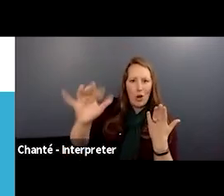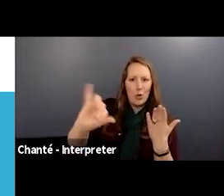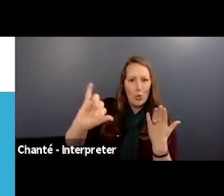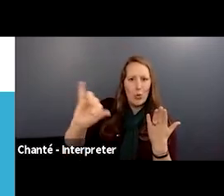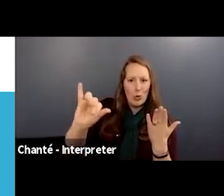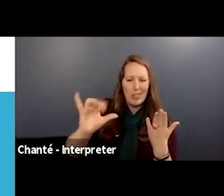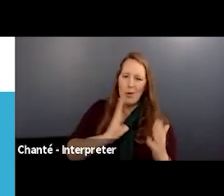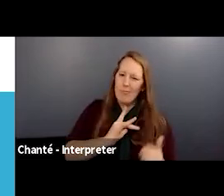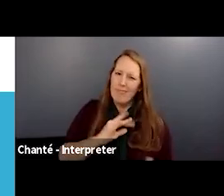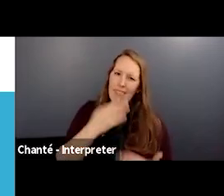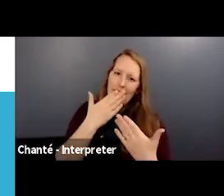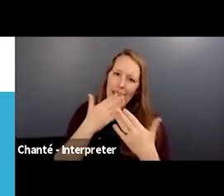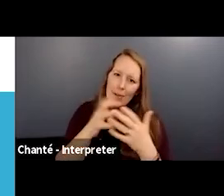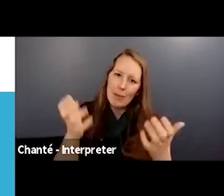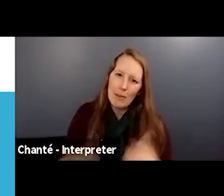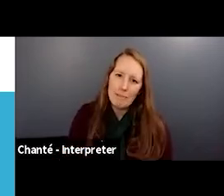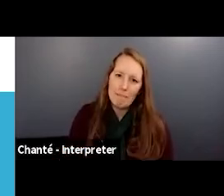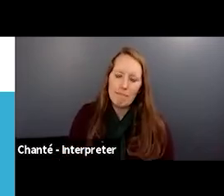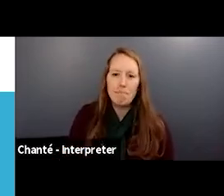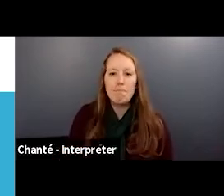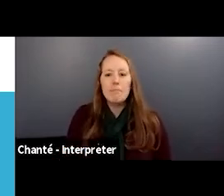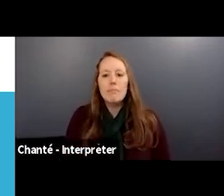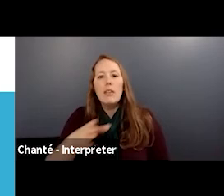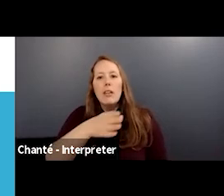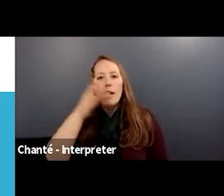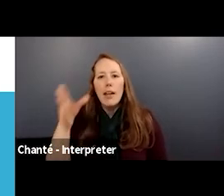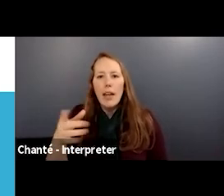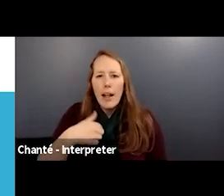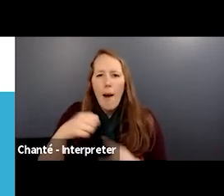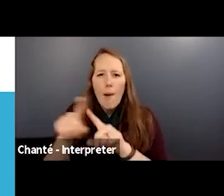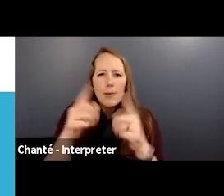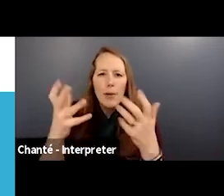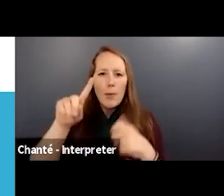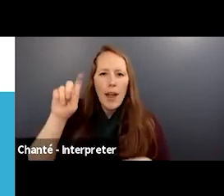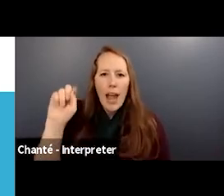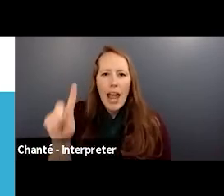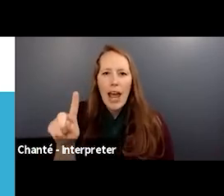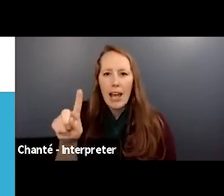I'd also like to direct this question to James.